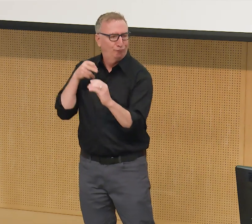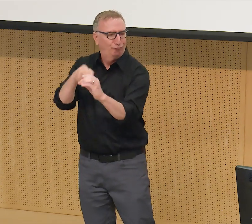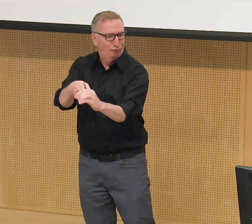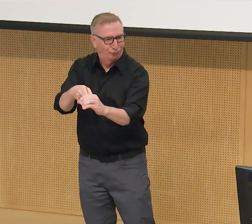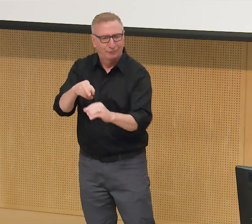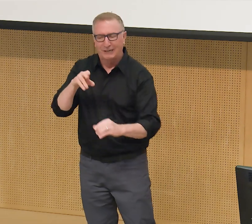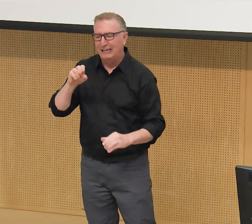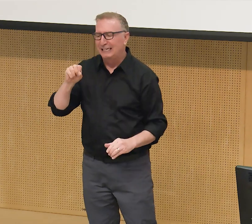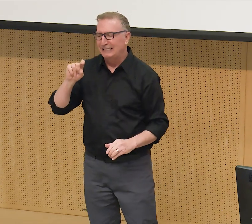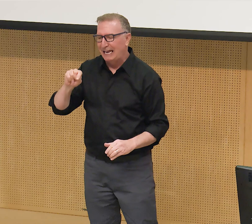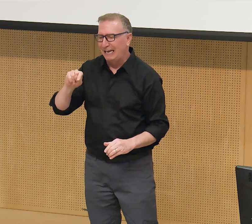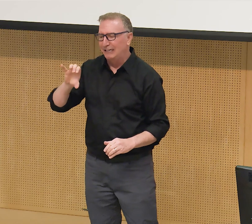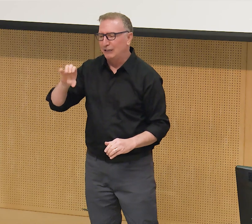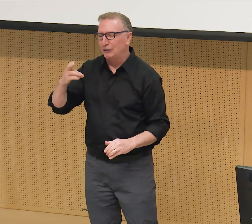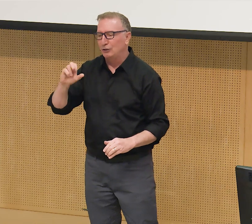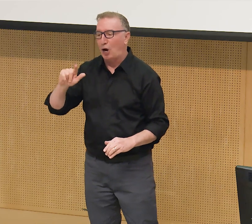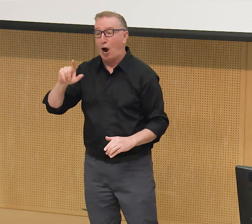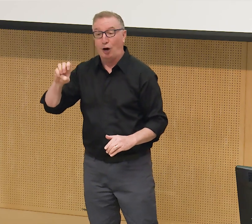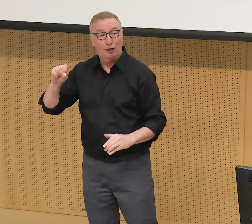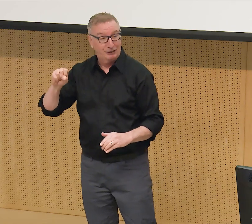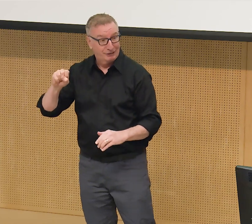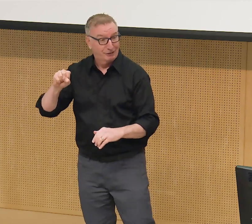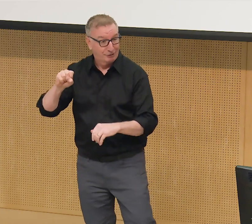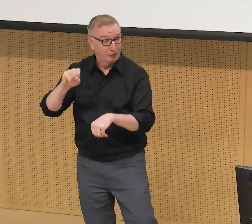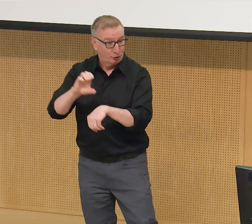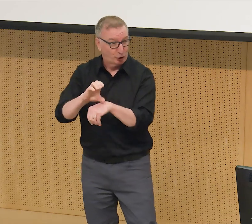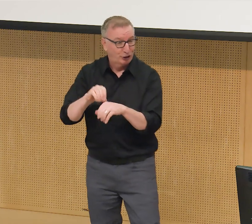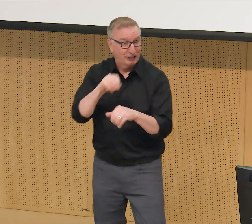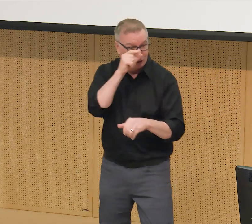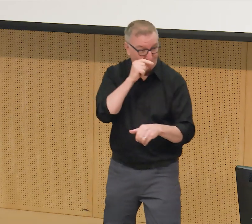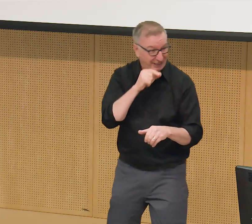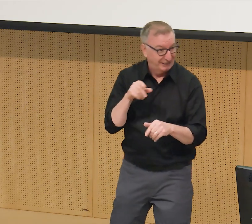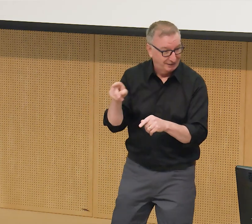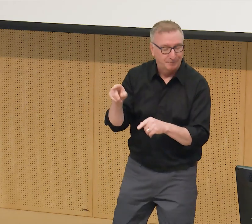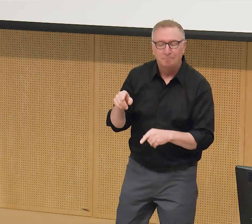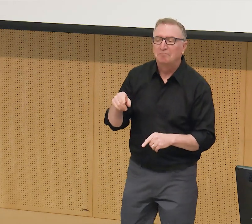I eventually got involved with a church youth group at St. Charles Church in Greece.